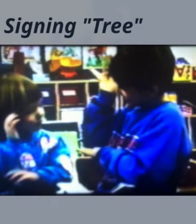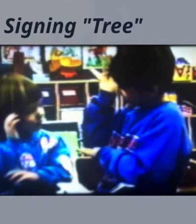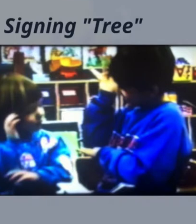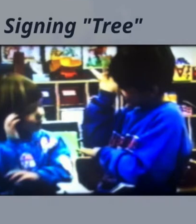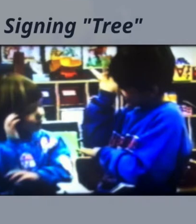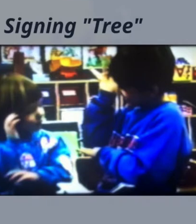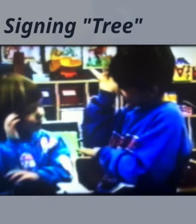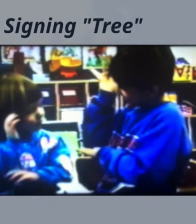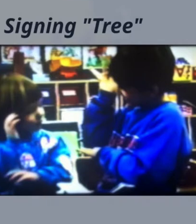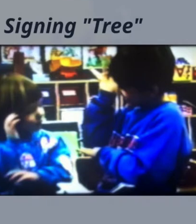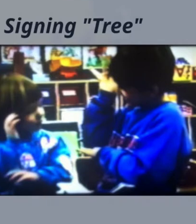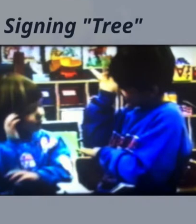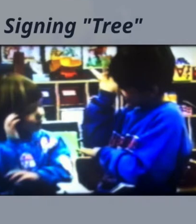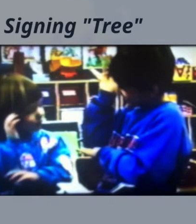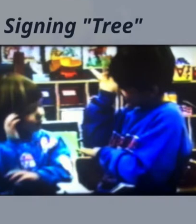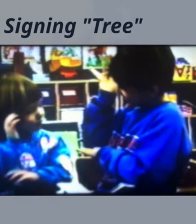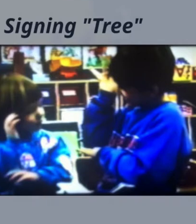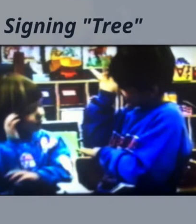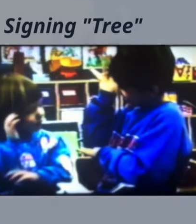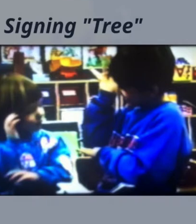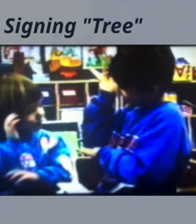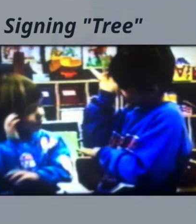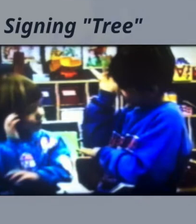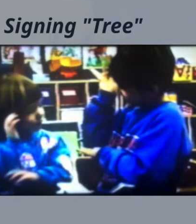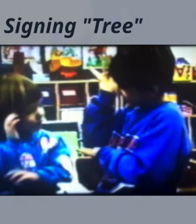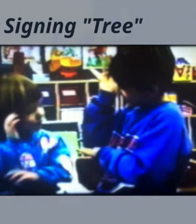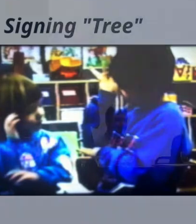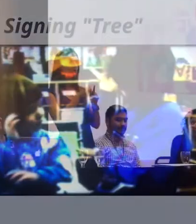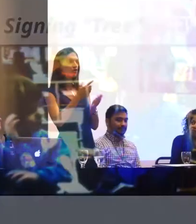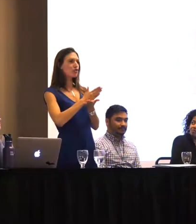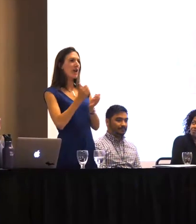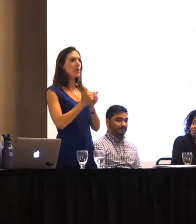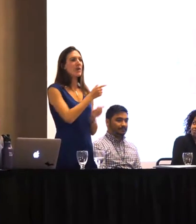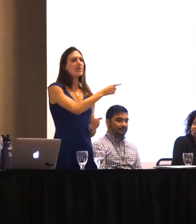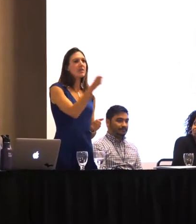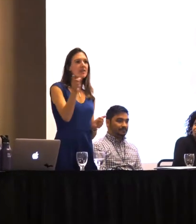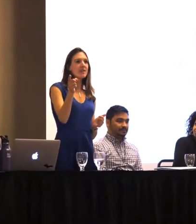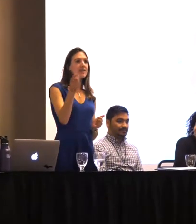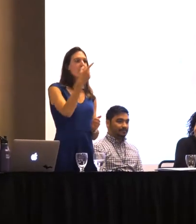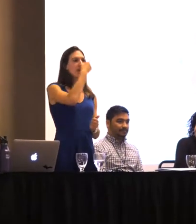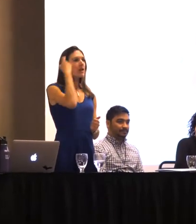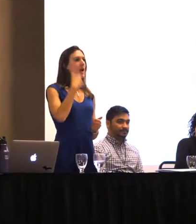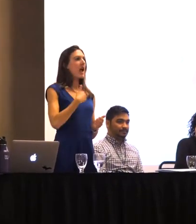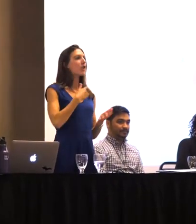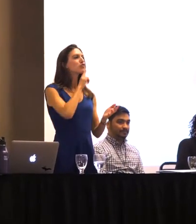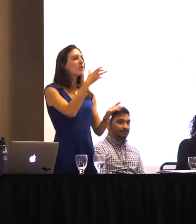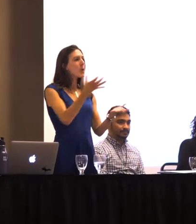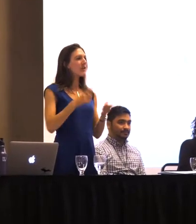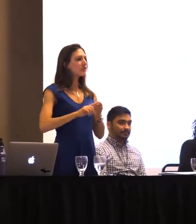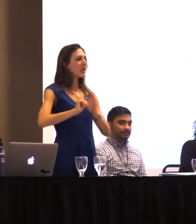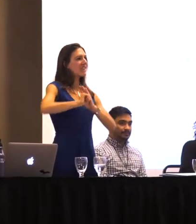our grandfather’s house in his yard. So, I wanted to share this moment with you all because